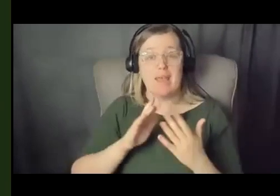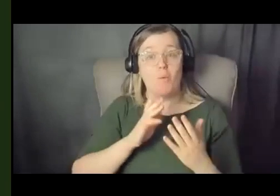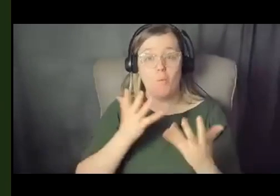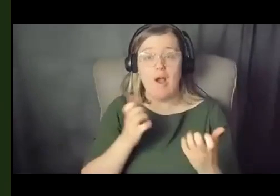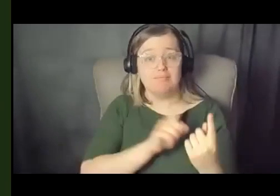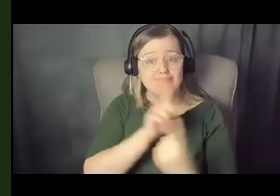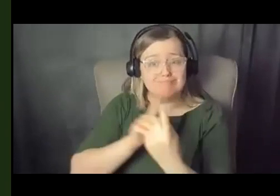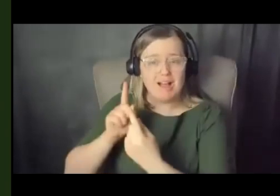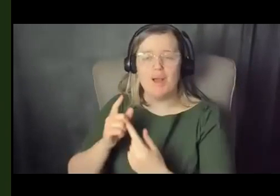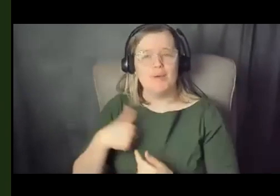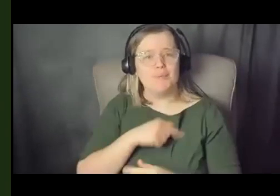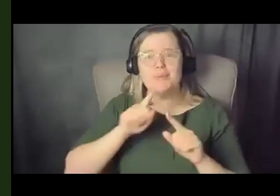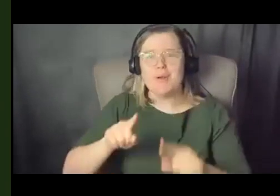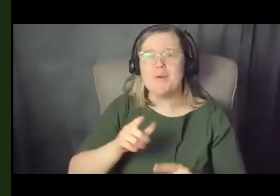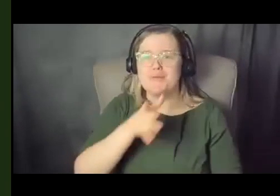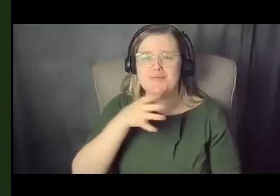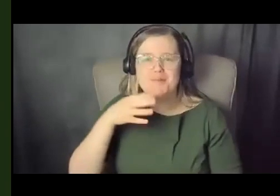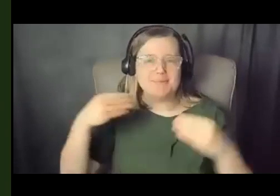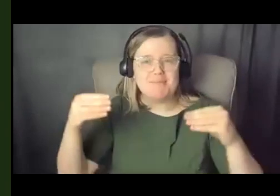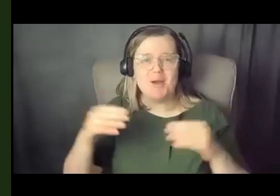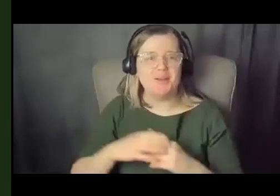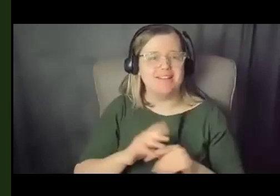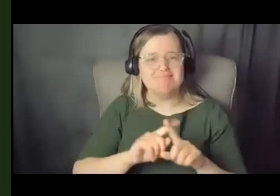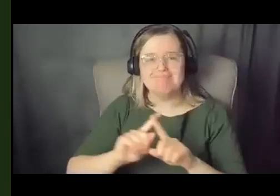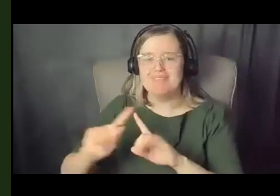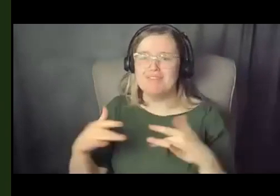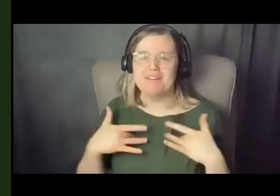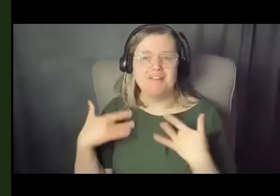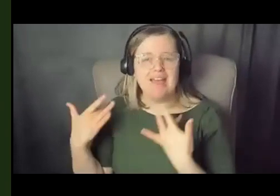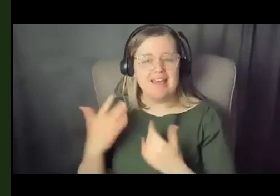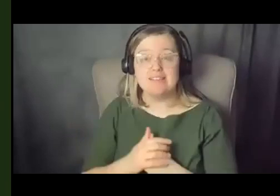So we go to farmers markets, we host events, I had literally